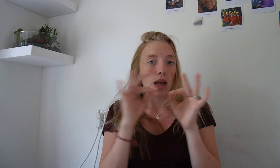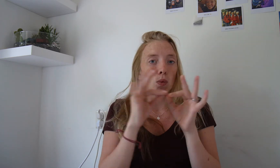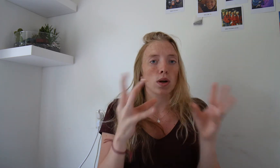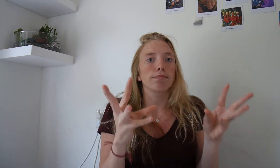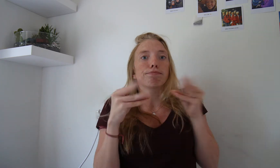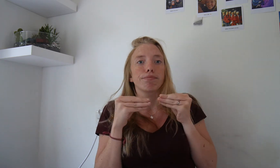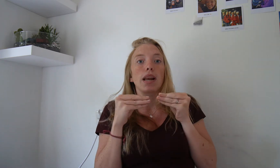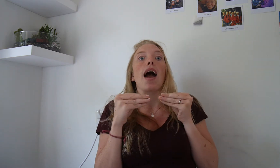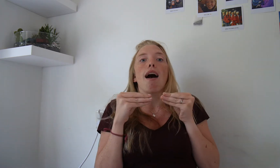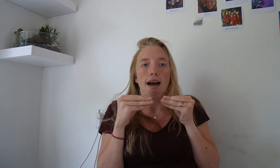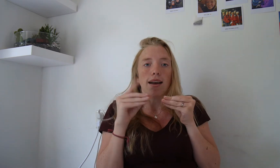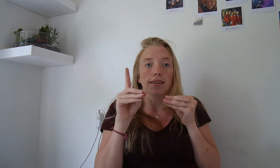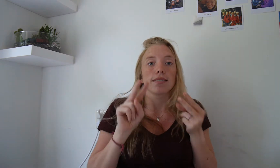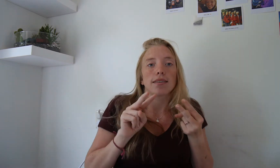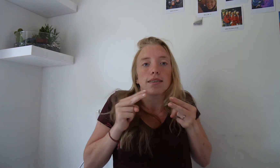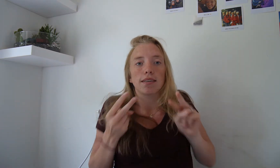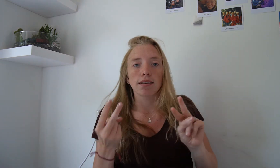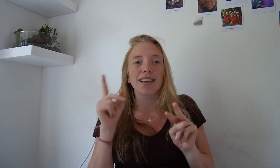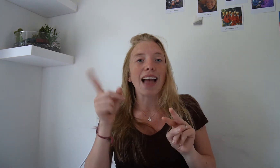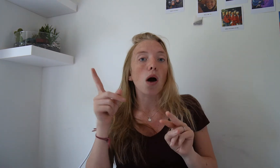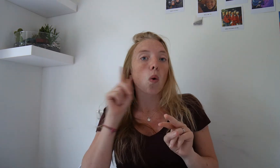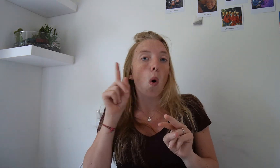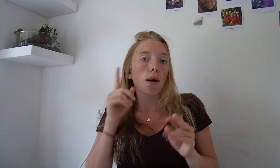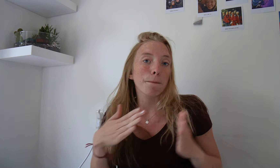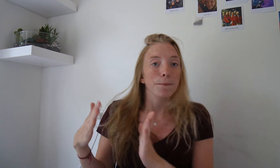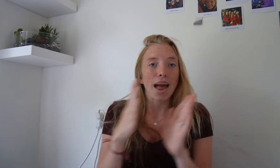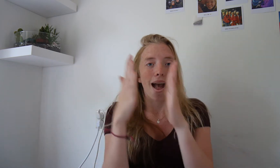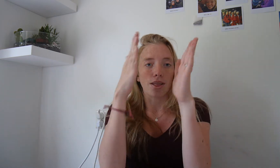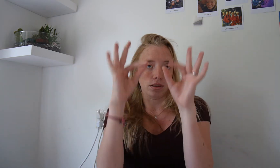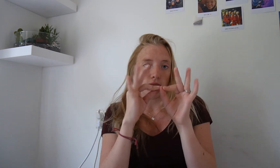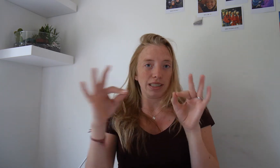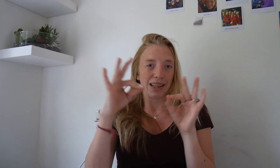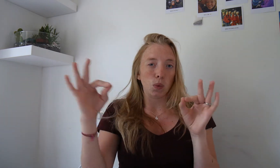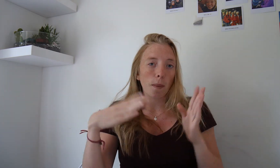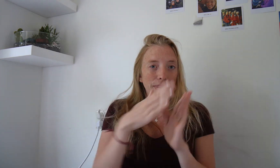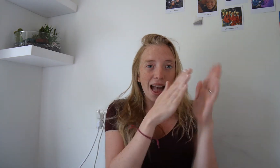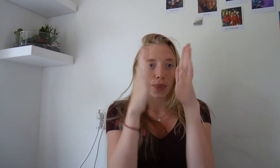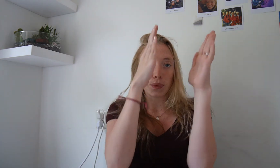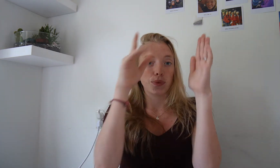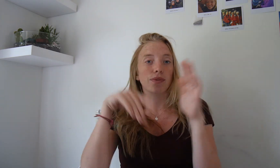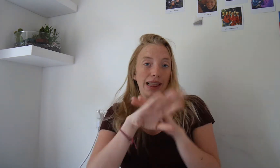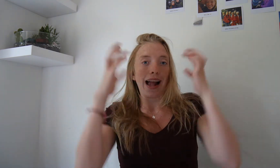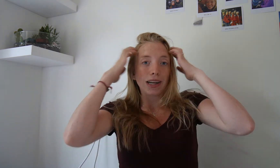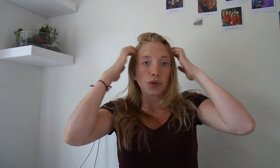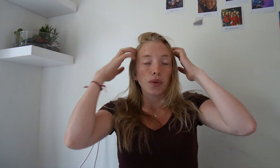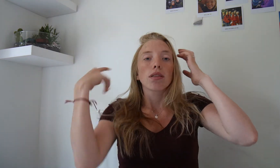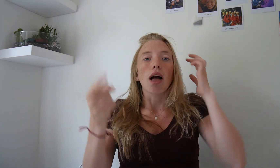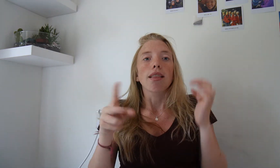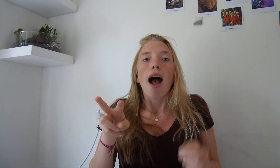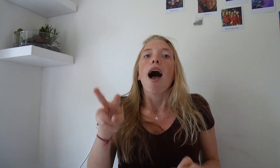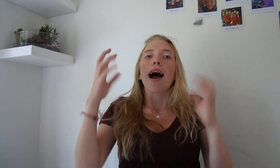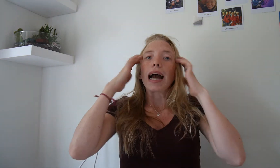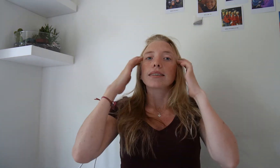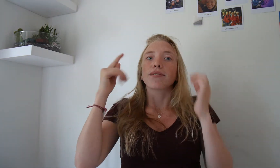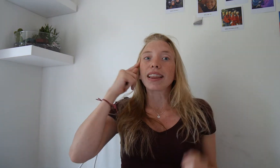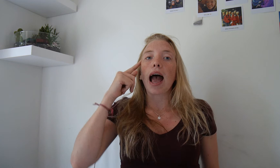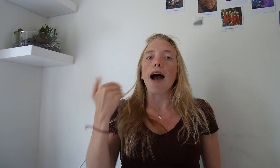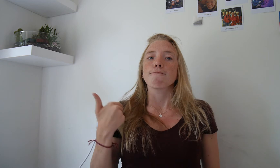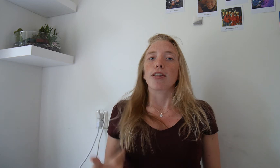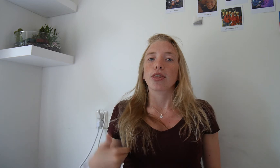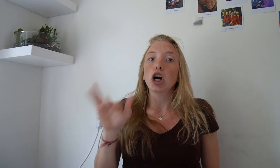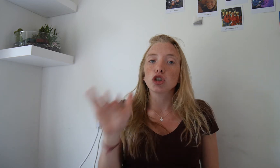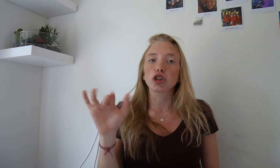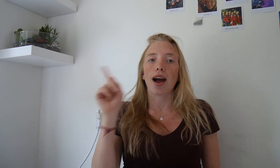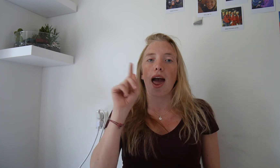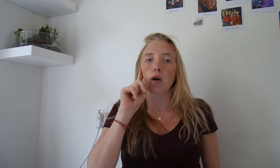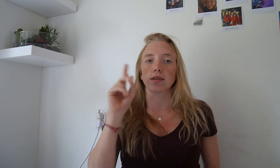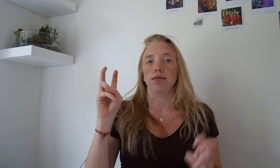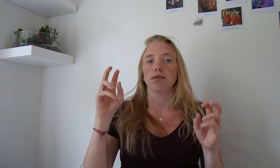And the auditory nerve transmits it to the nervous system of your brain. This is how sound is received.